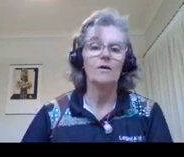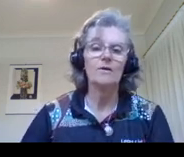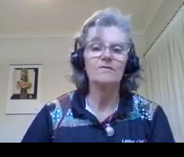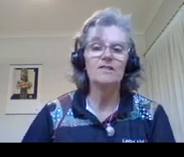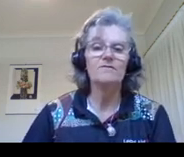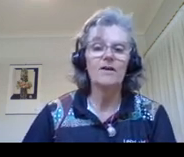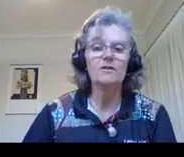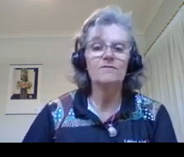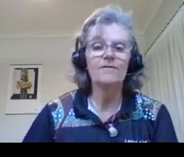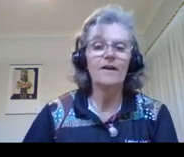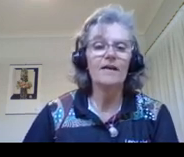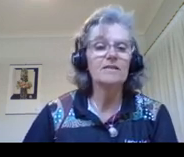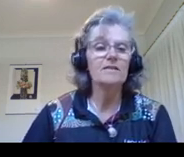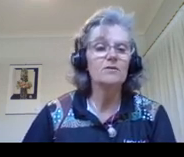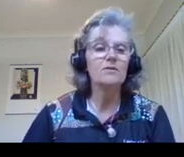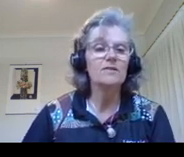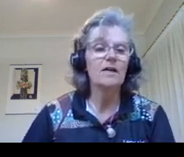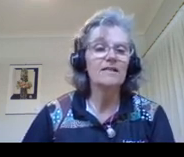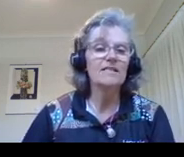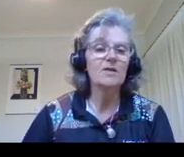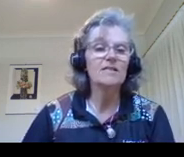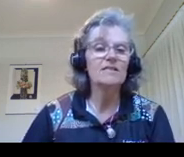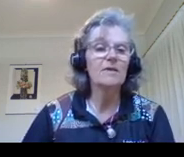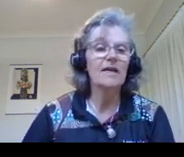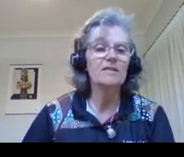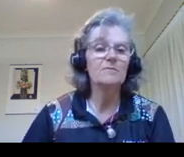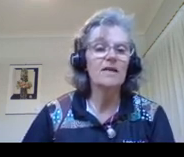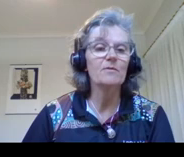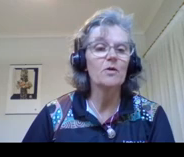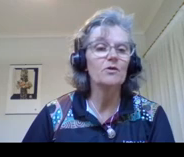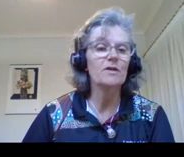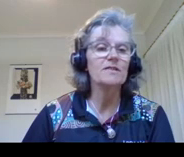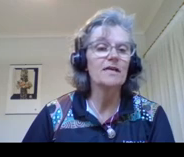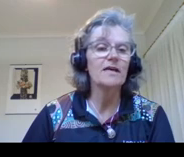we've just phoned a friend it looks like someone's explained to me what cookies are